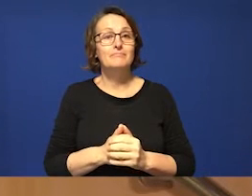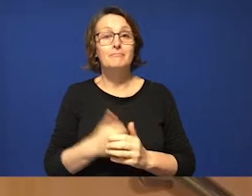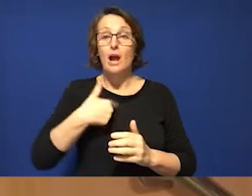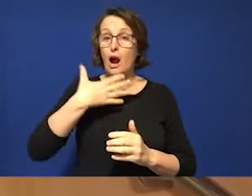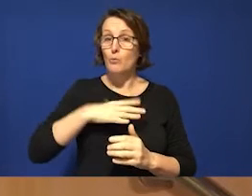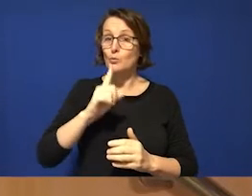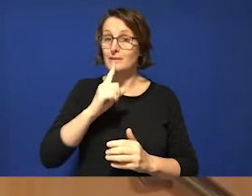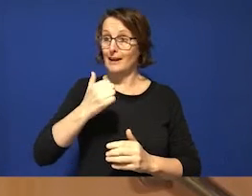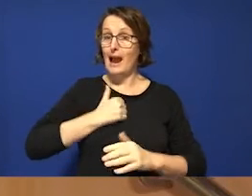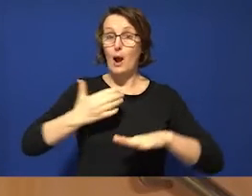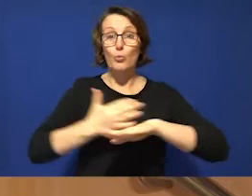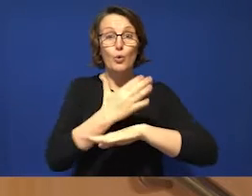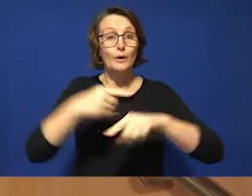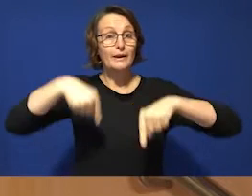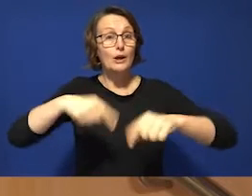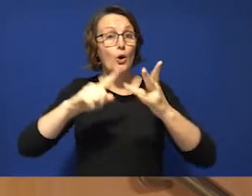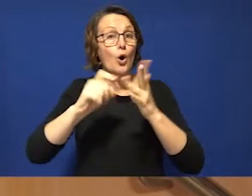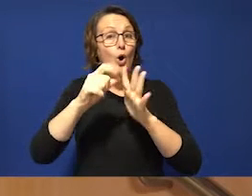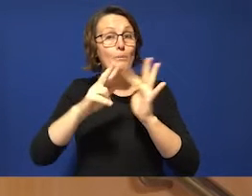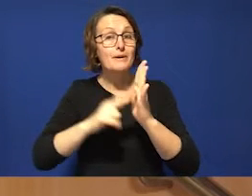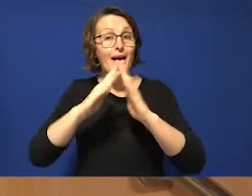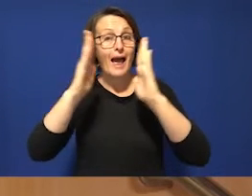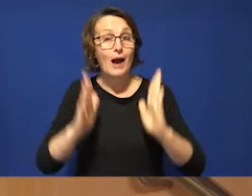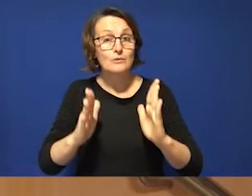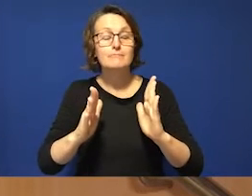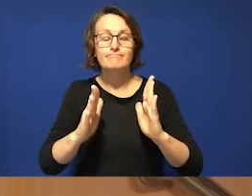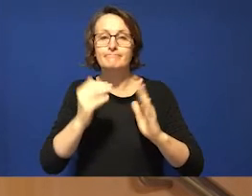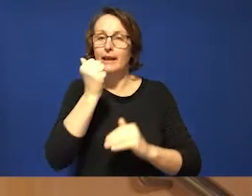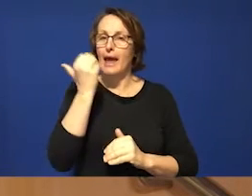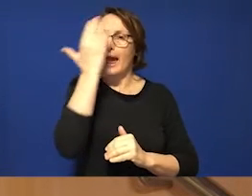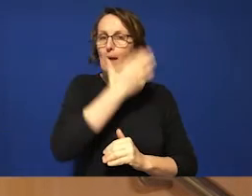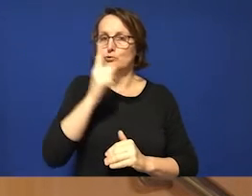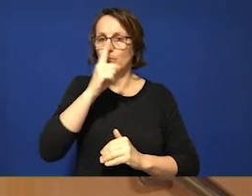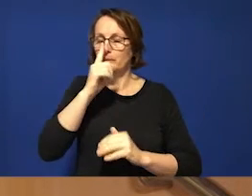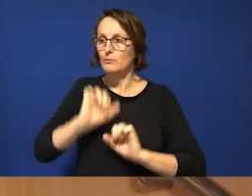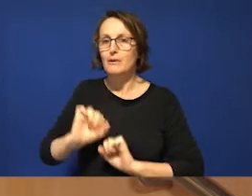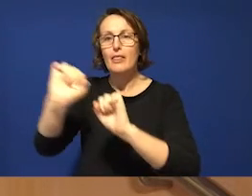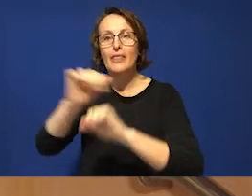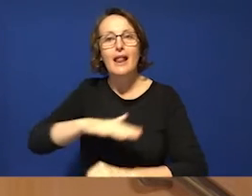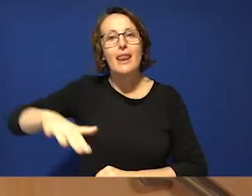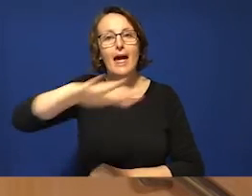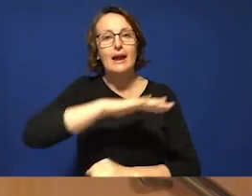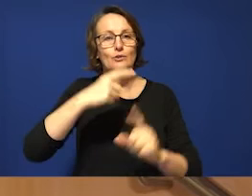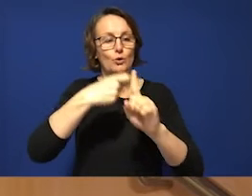for Open House exists on what always was and always will be the land of the people of the cooler nation.